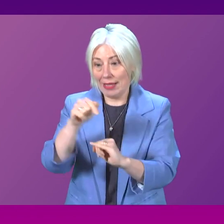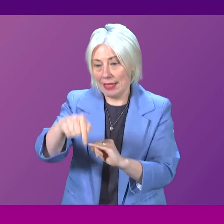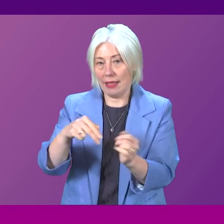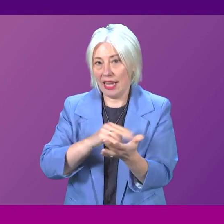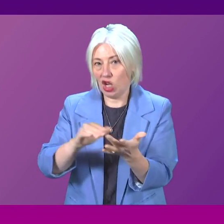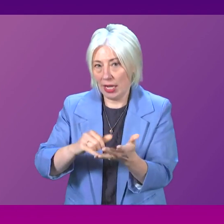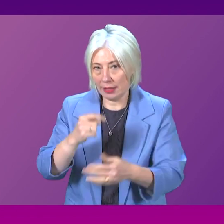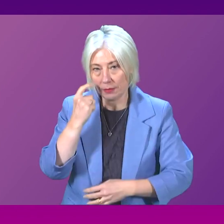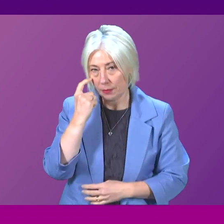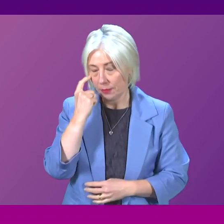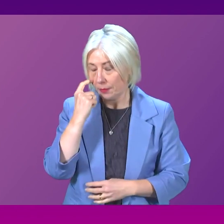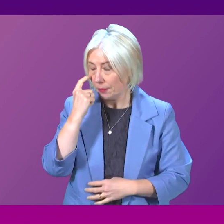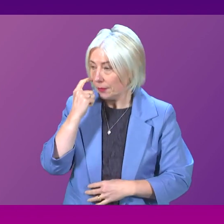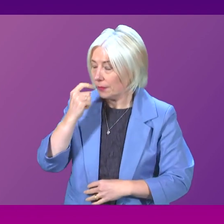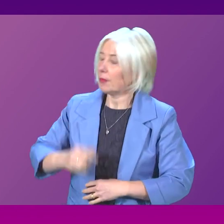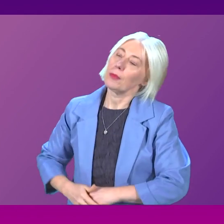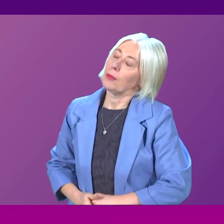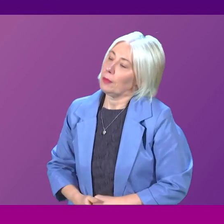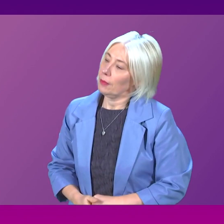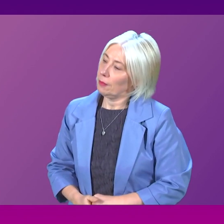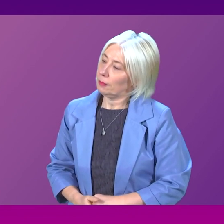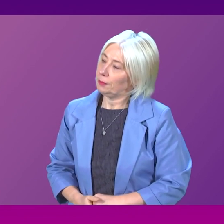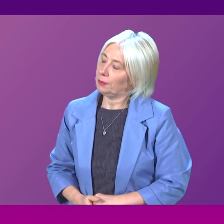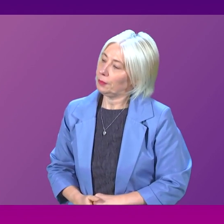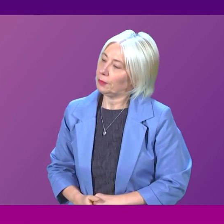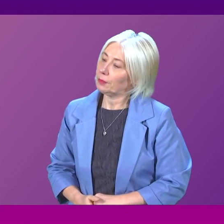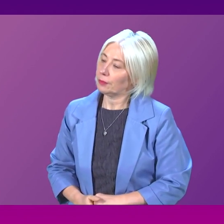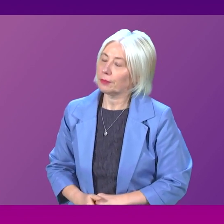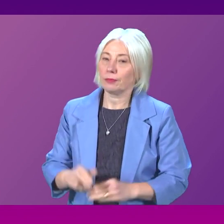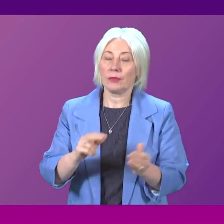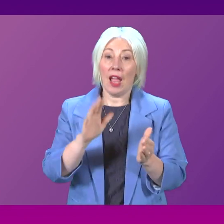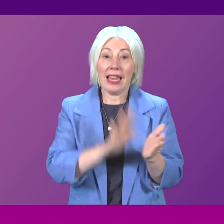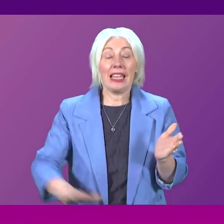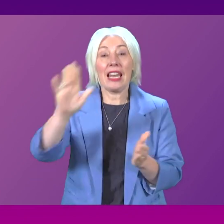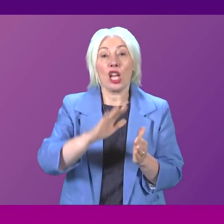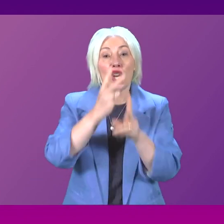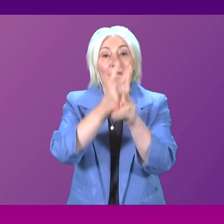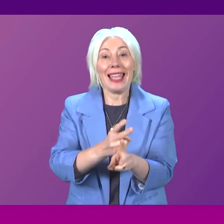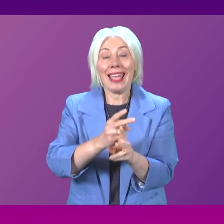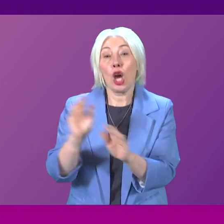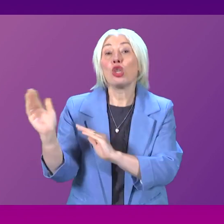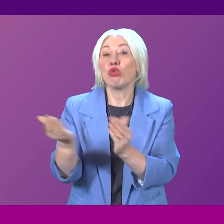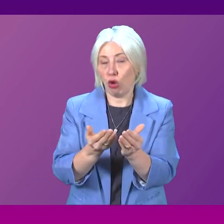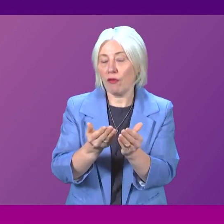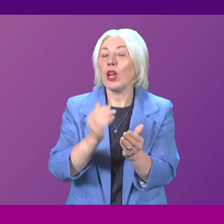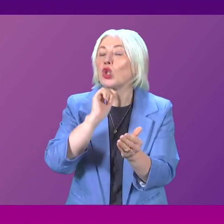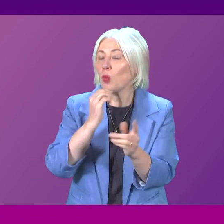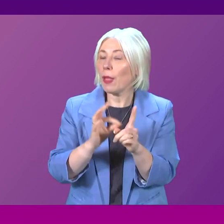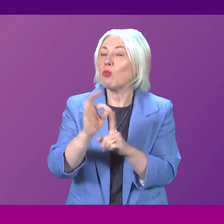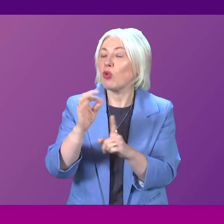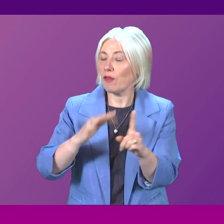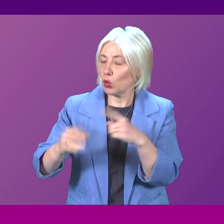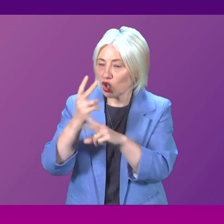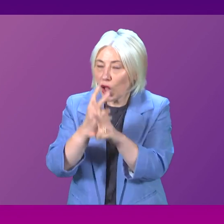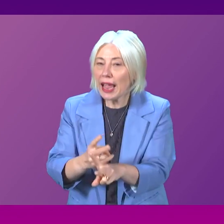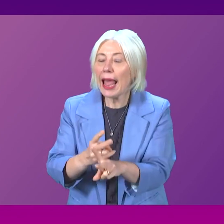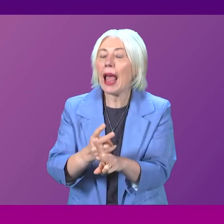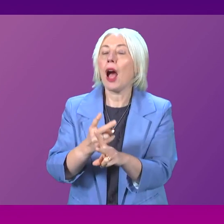The national care service is about improving social care, about better rewarding those